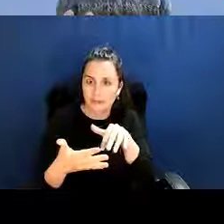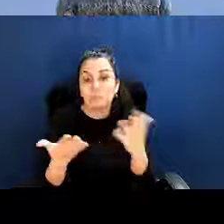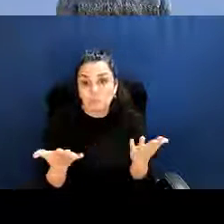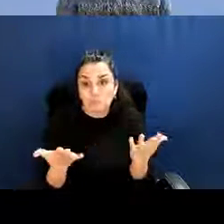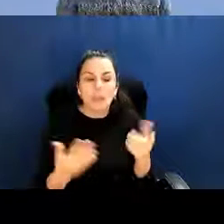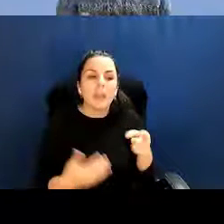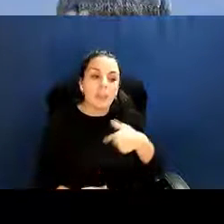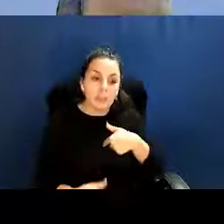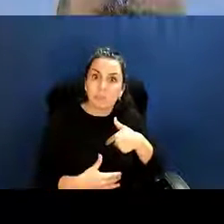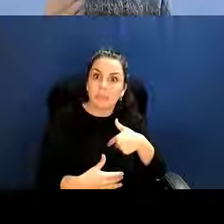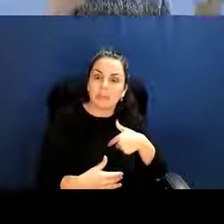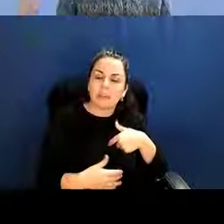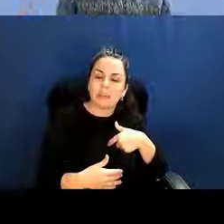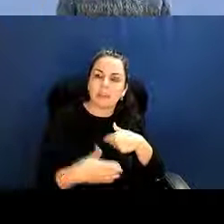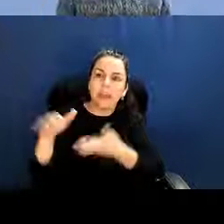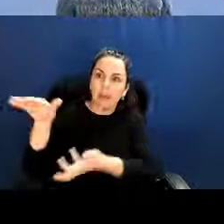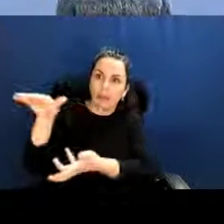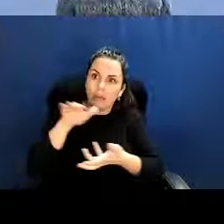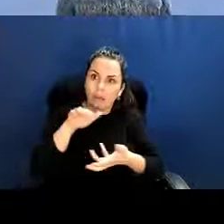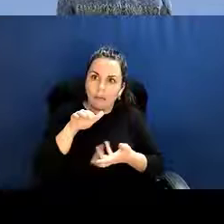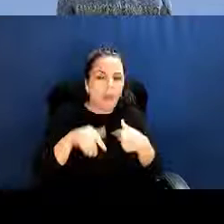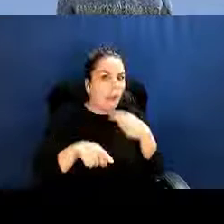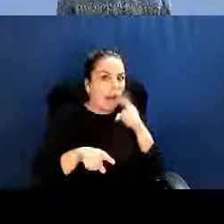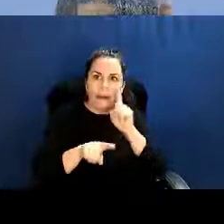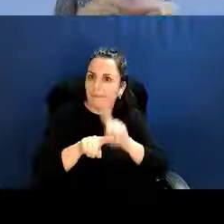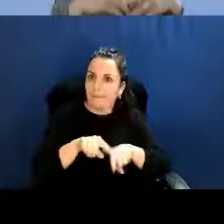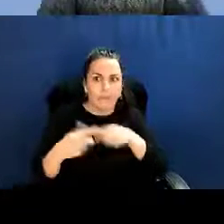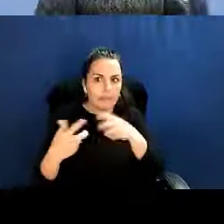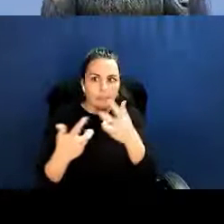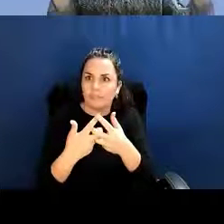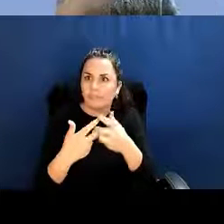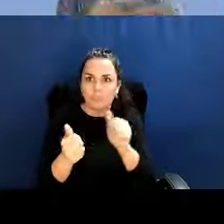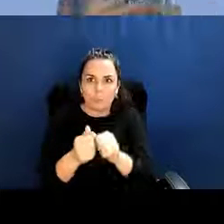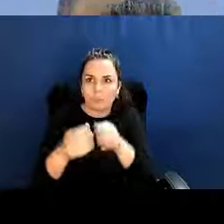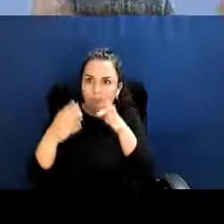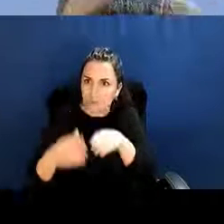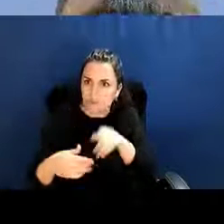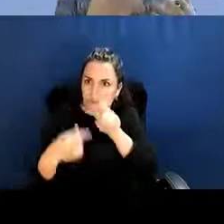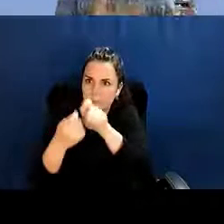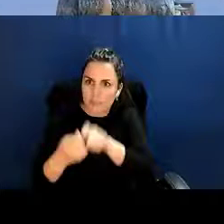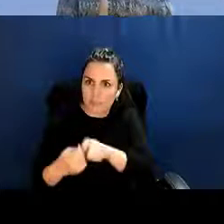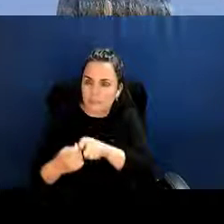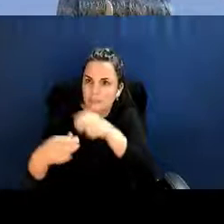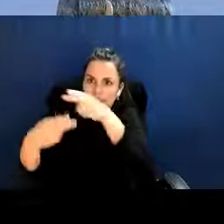the investigator will not be able to link the material back. Your team working on this research